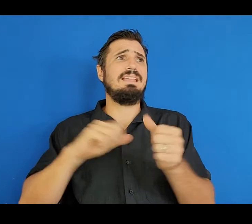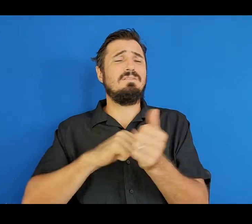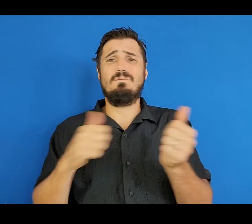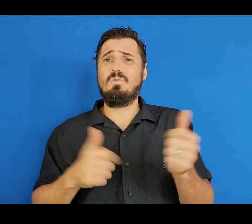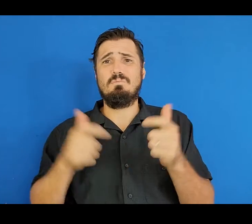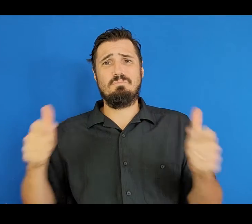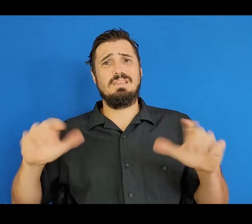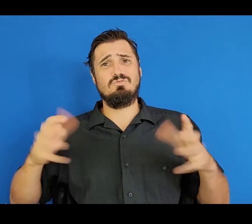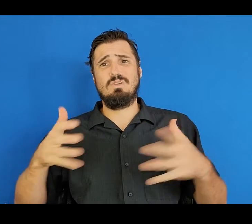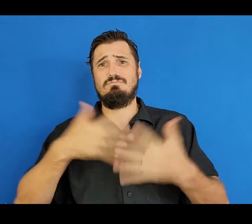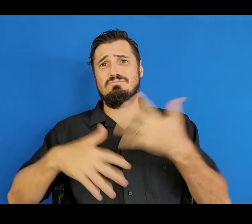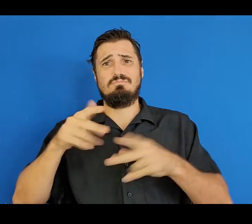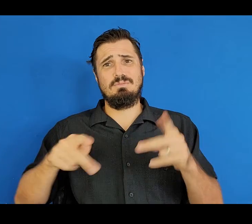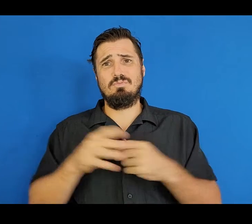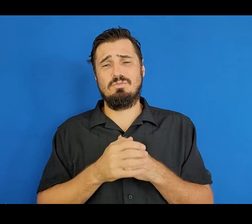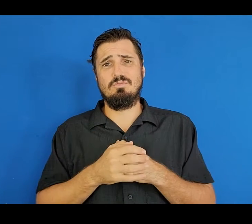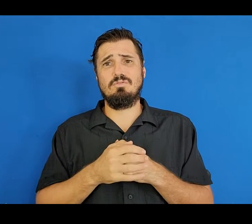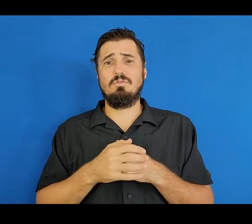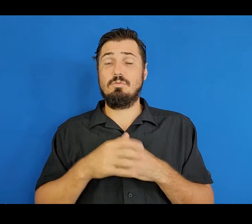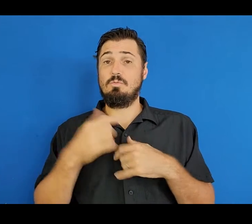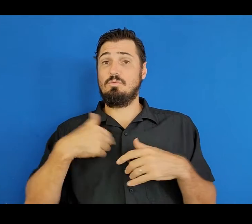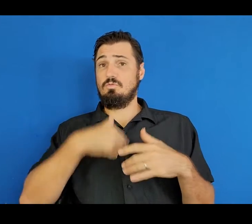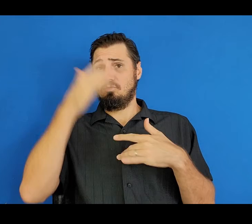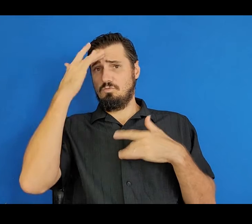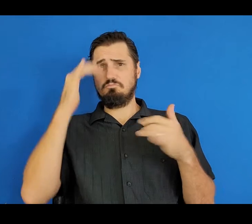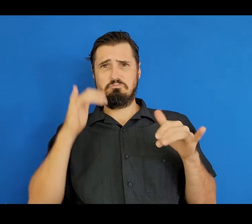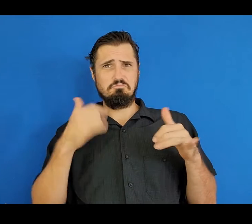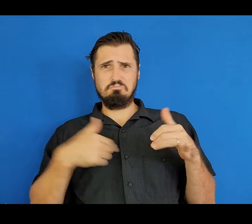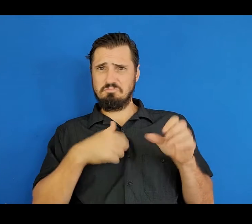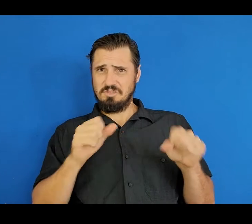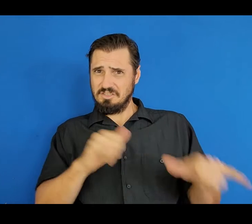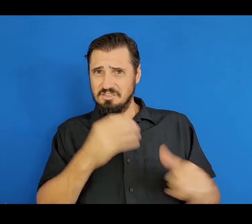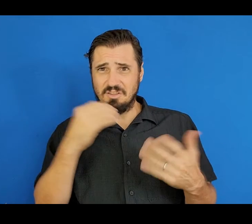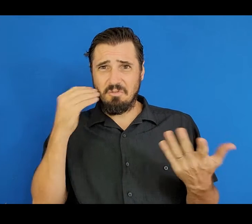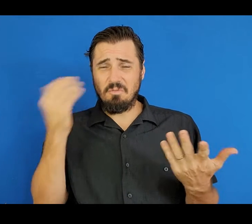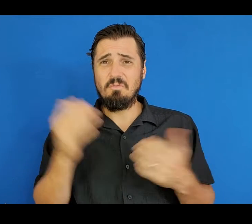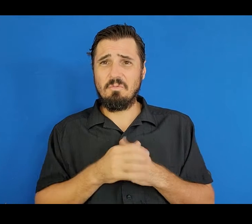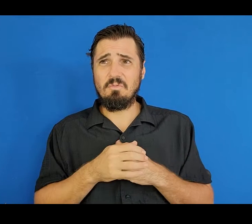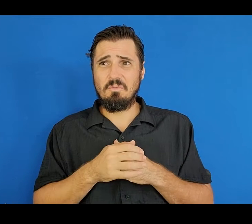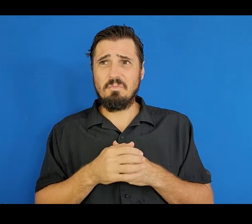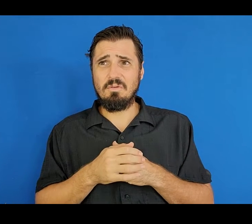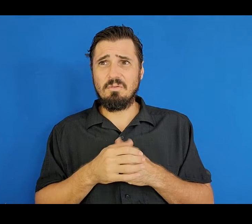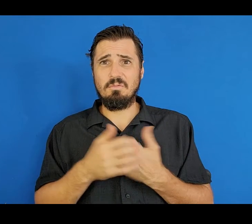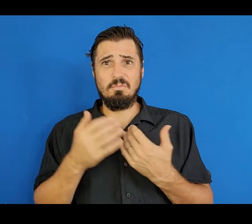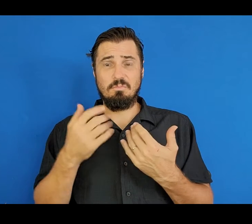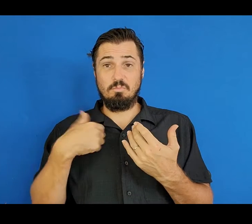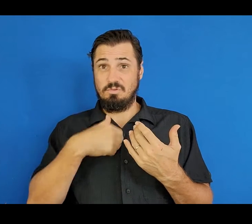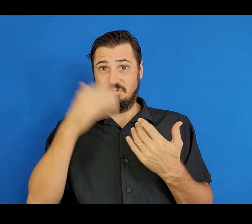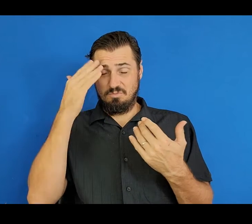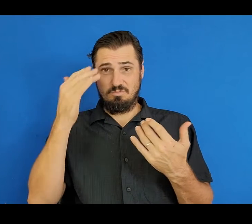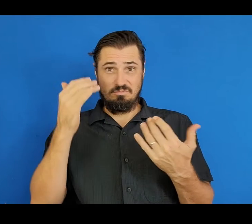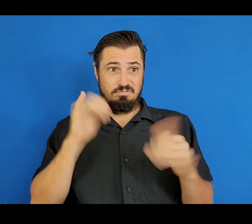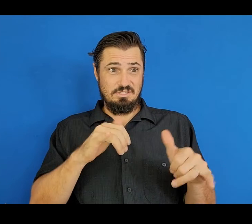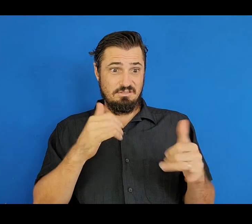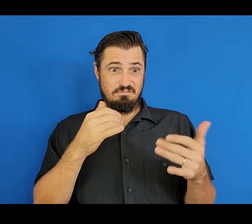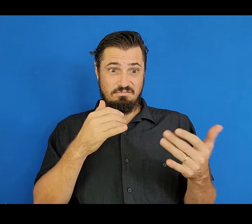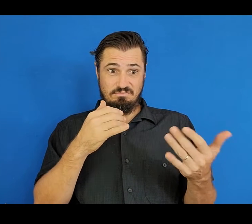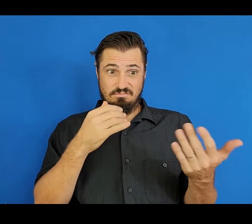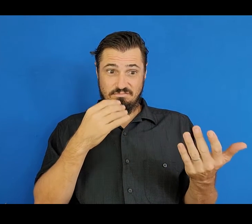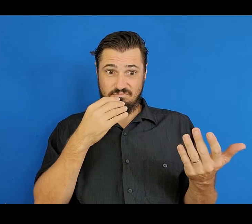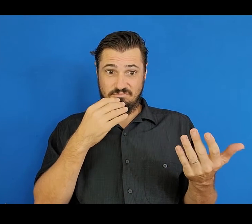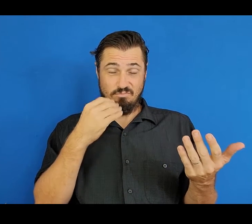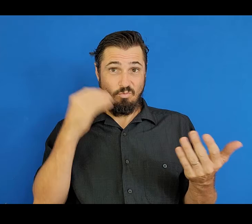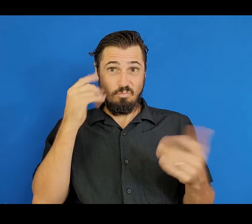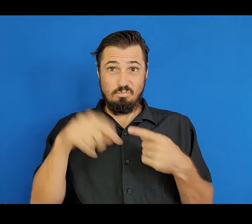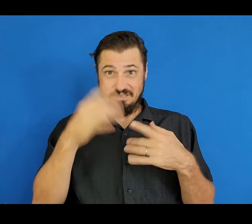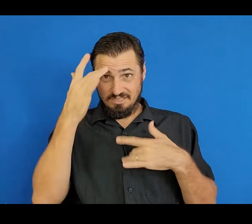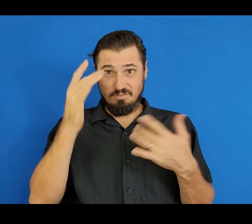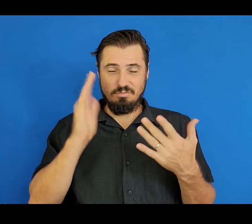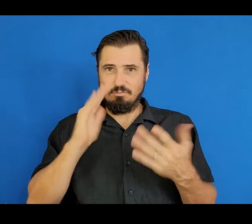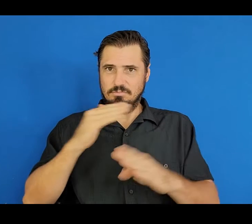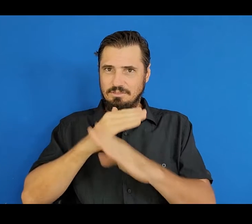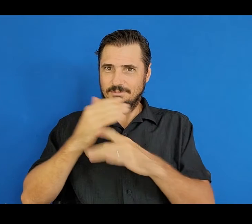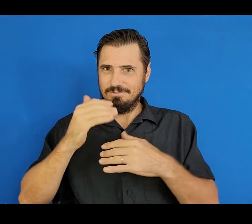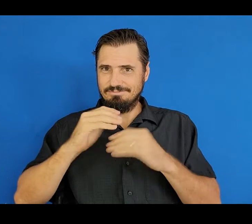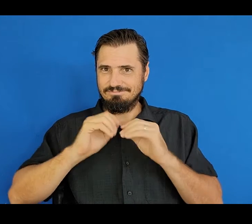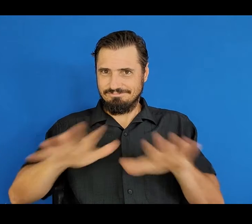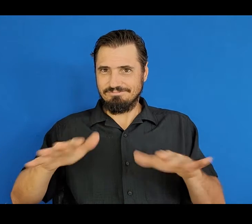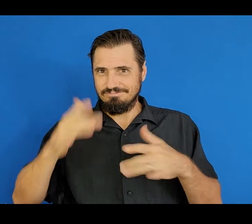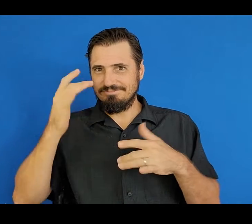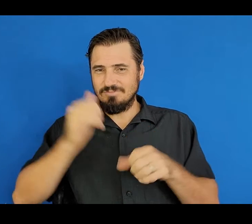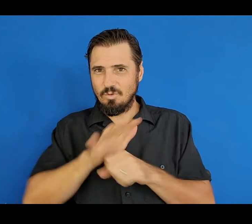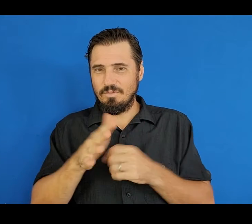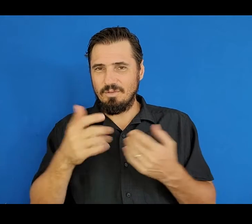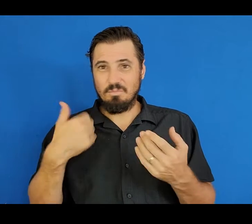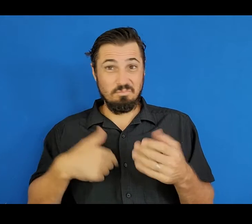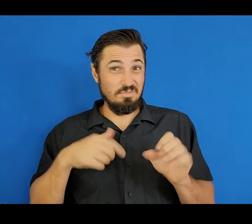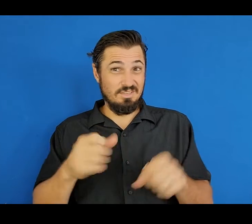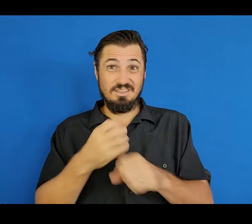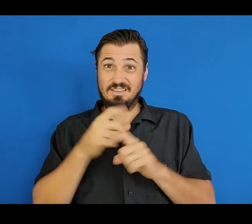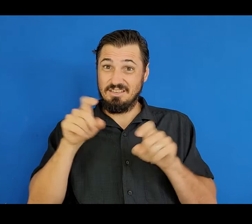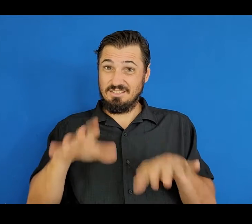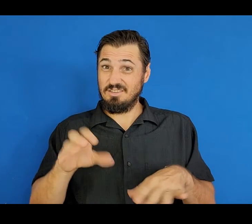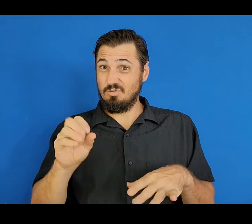Staying home when we’re sick reduces disease spread—we can stay home from work, school, and social gatherings if we feel sick, and get tested so we know whether or not it’s COVID